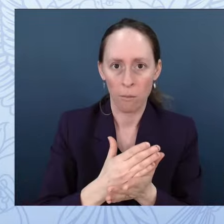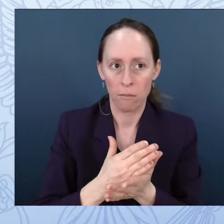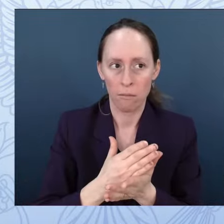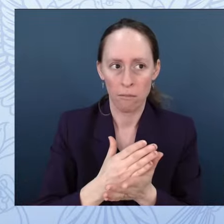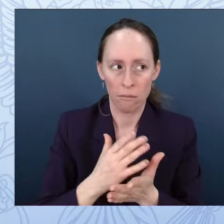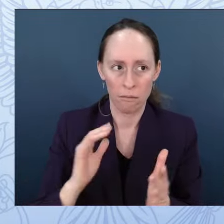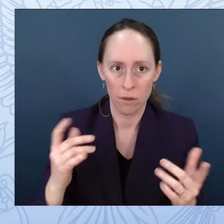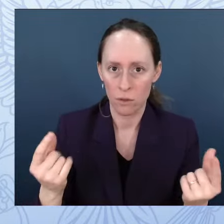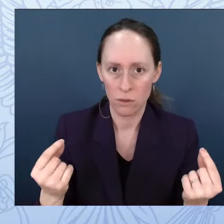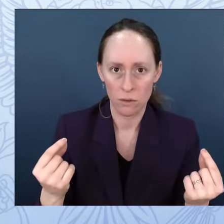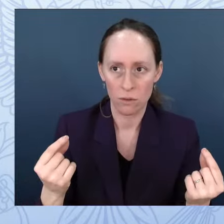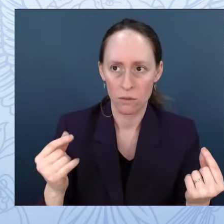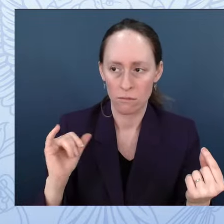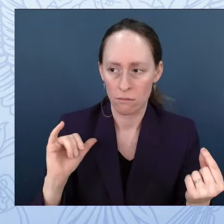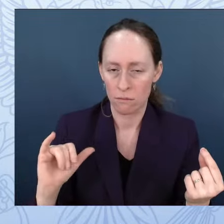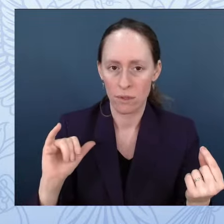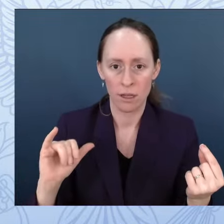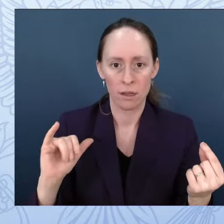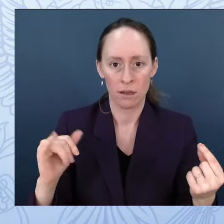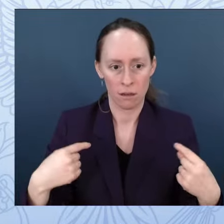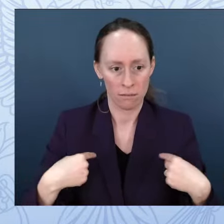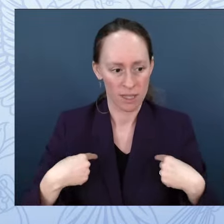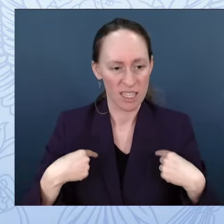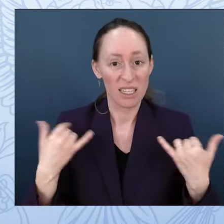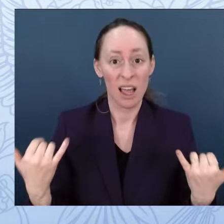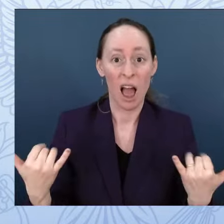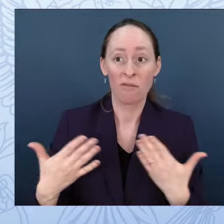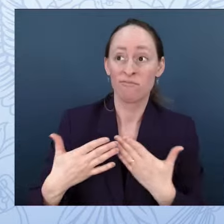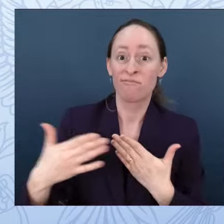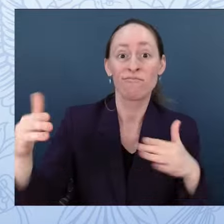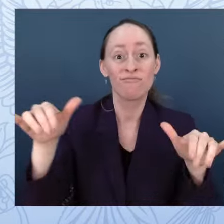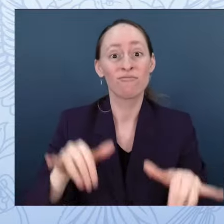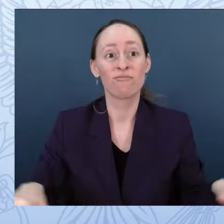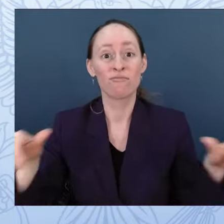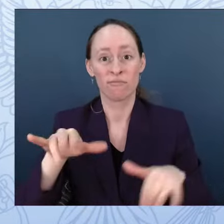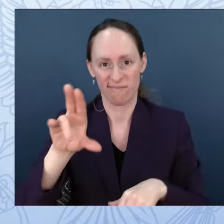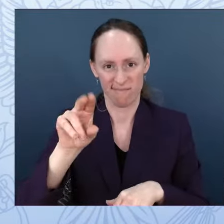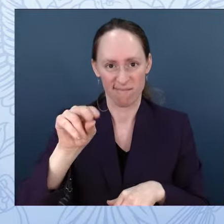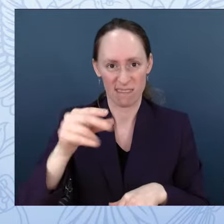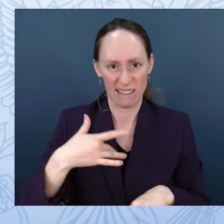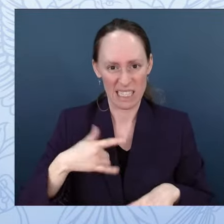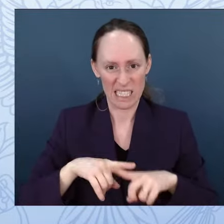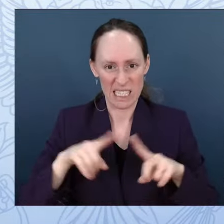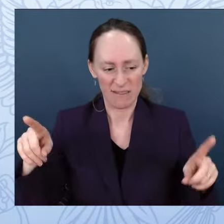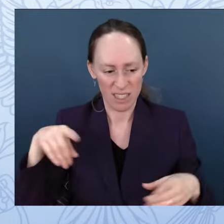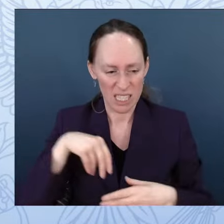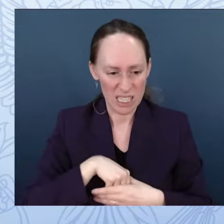and it can feel like we're all of them. But with a patient navigator by your side, you're never alone.